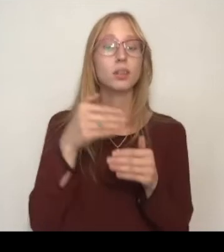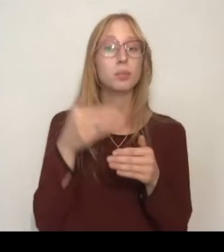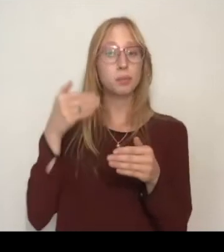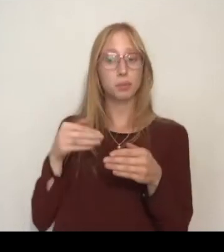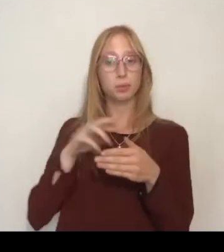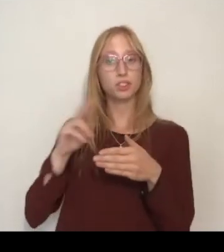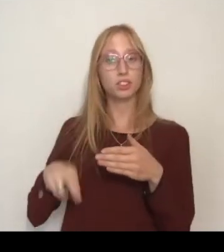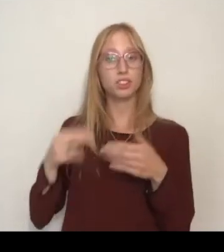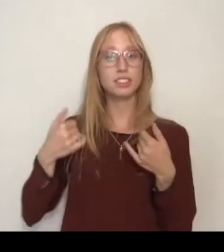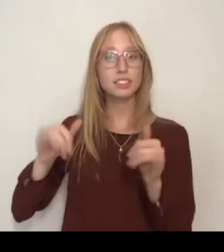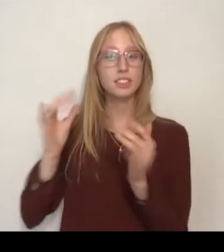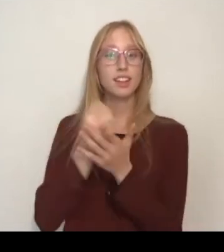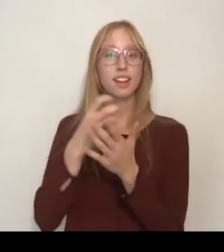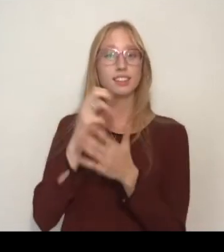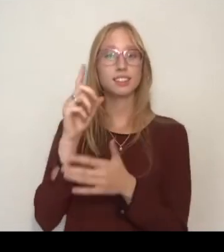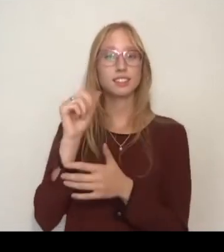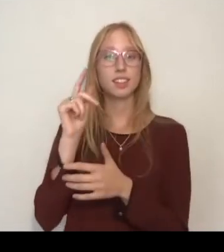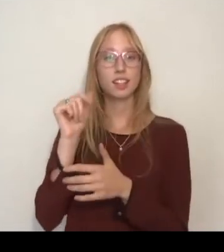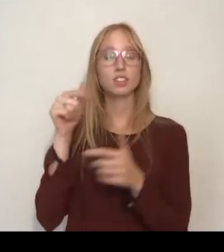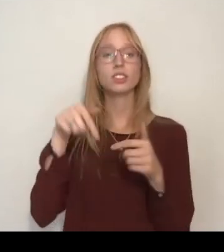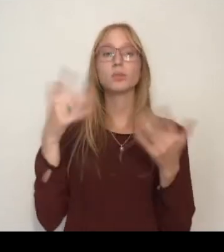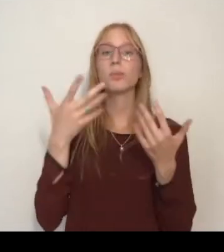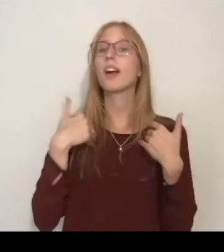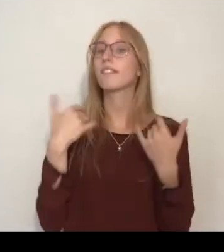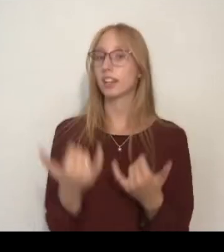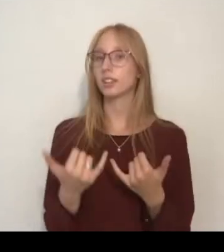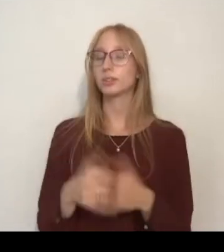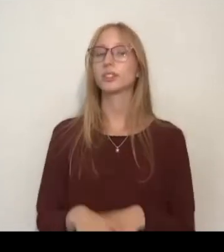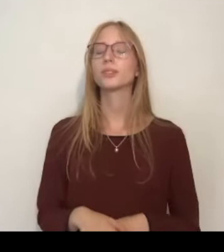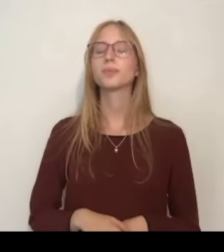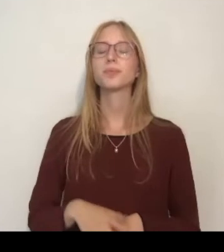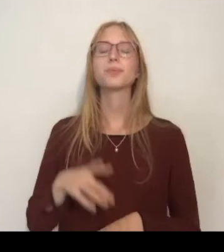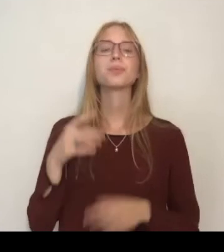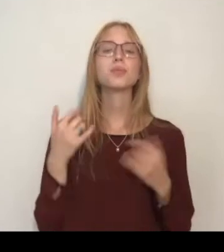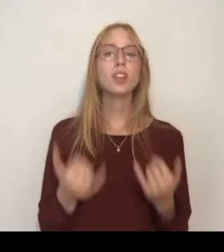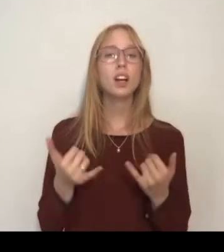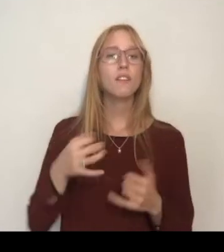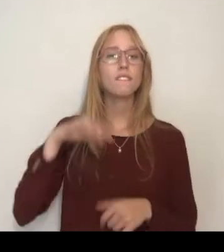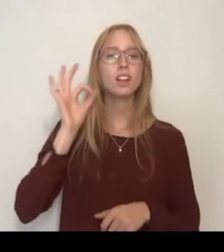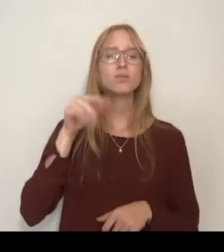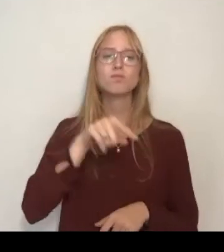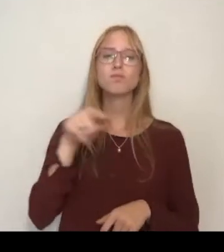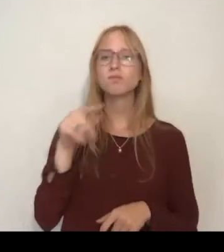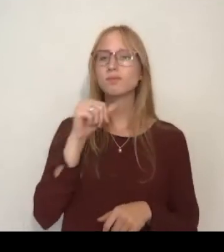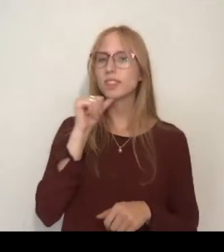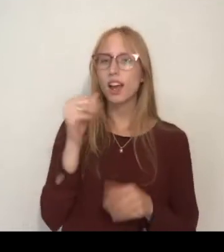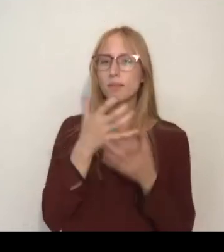Just a reminder, these are the preliminary results we are still in the process of collecting data so this is what we have right now.